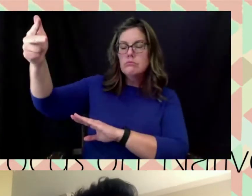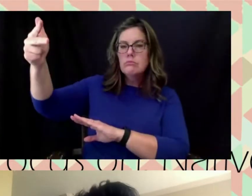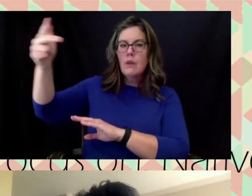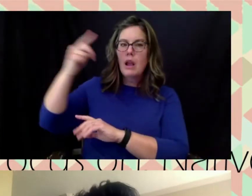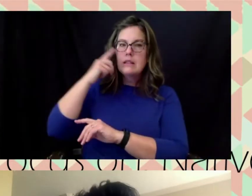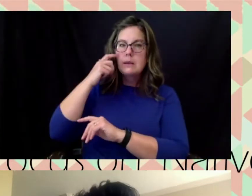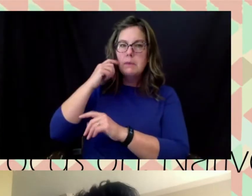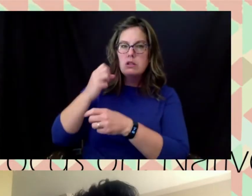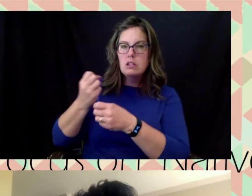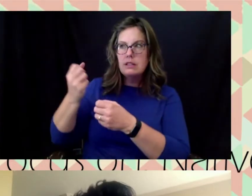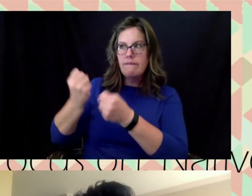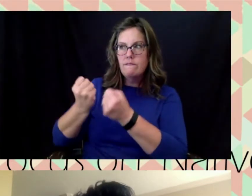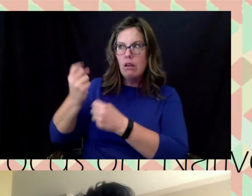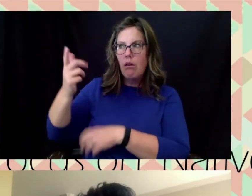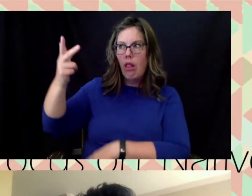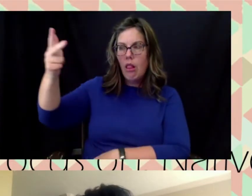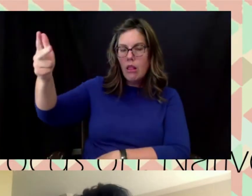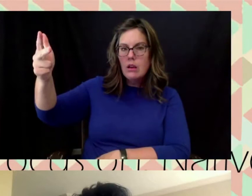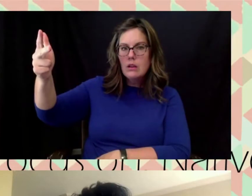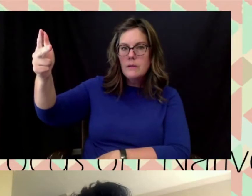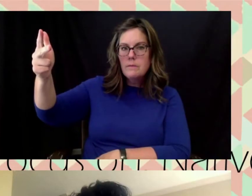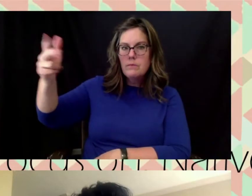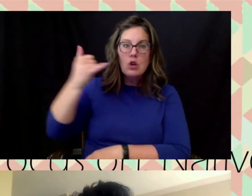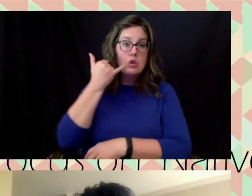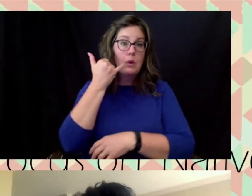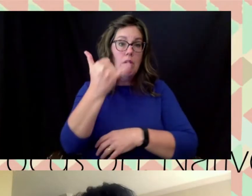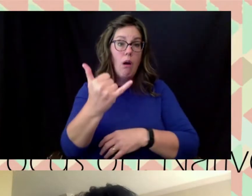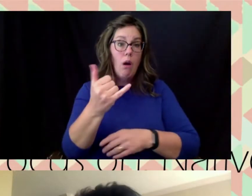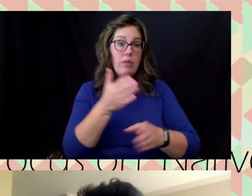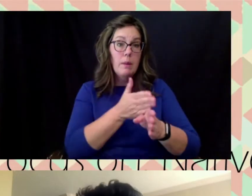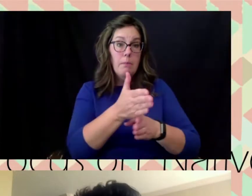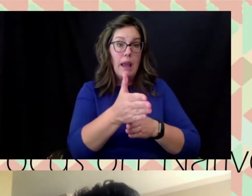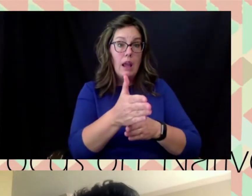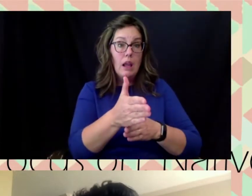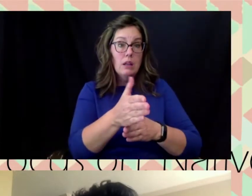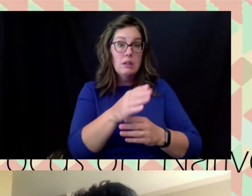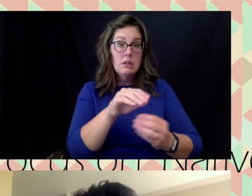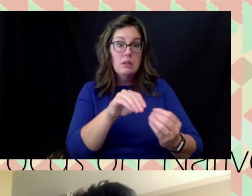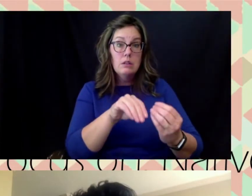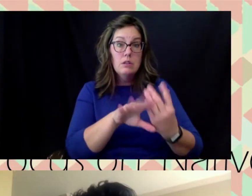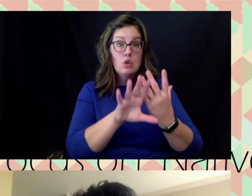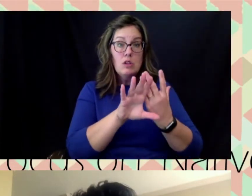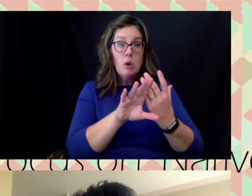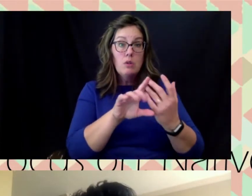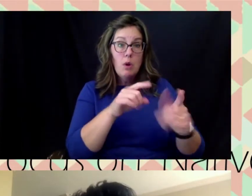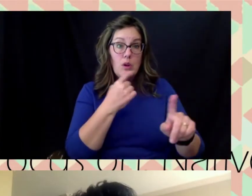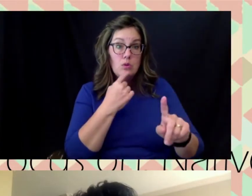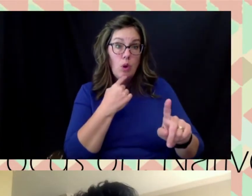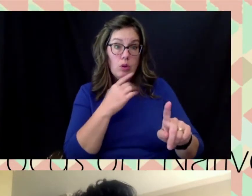and so we called the main switchboard number but we were told sorry you know all of our units are